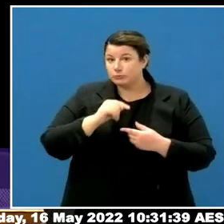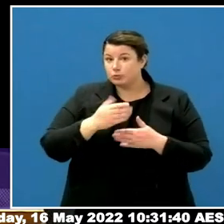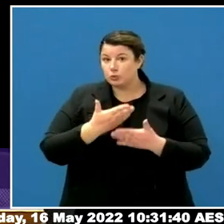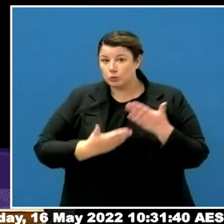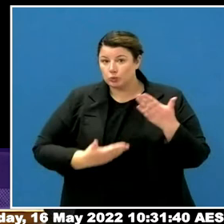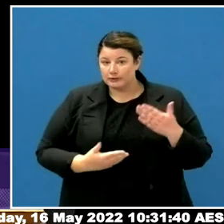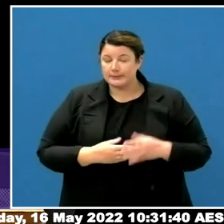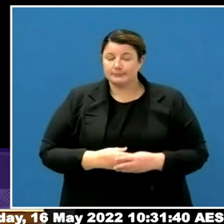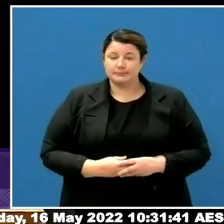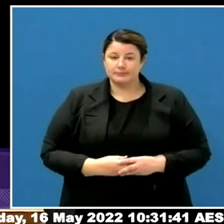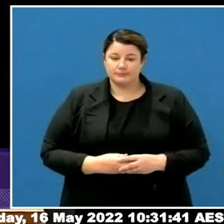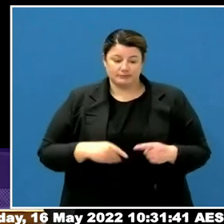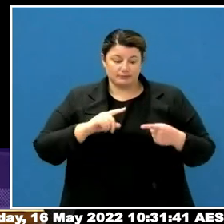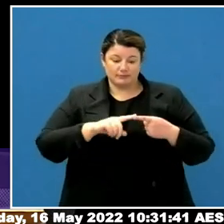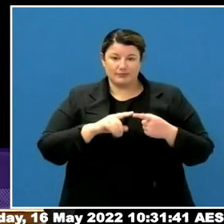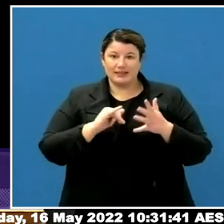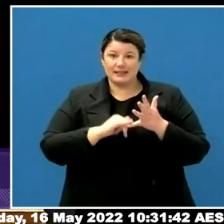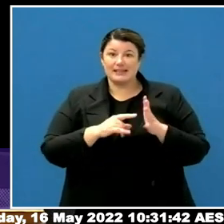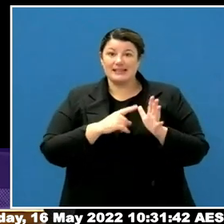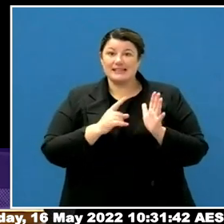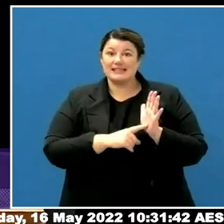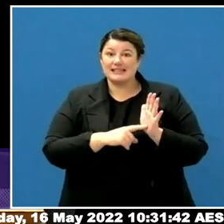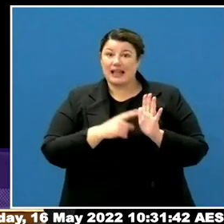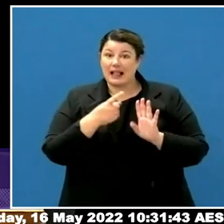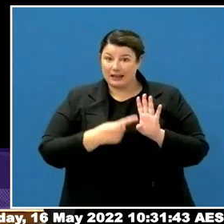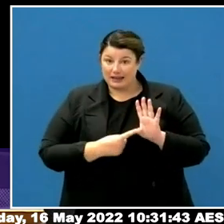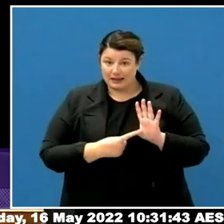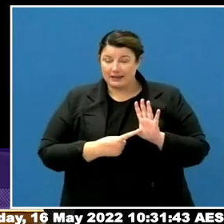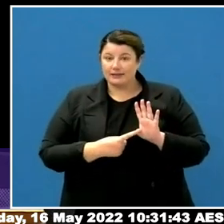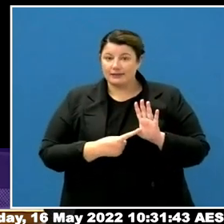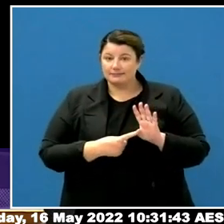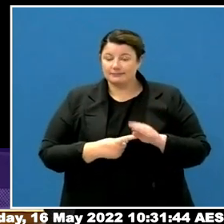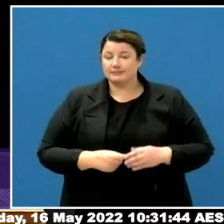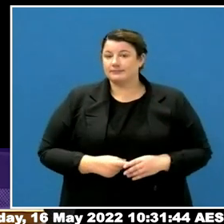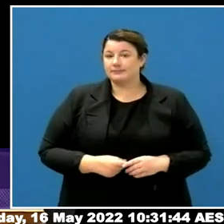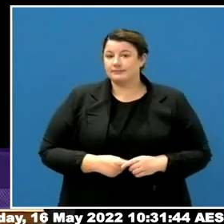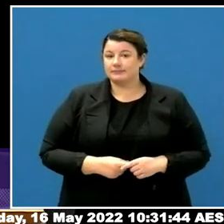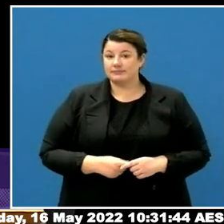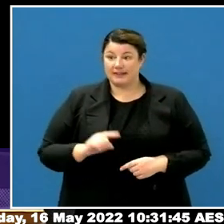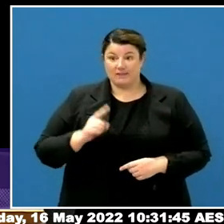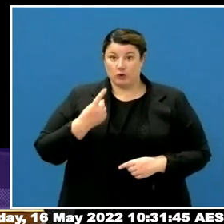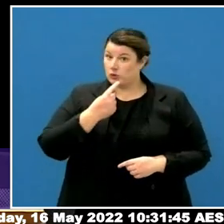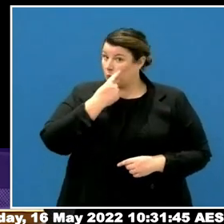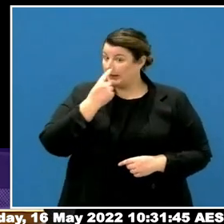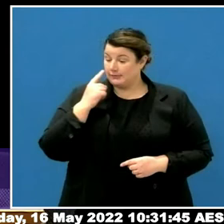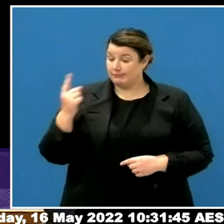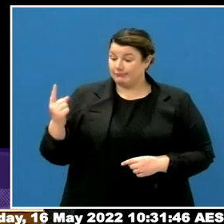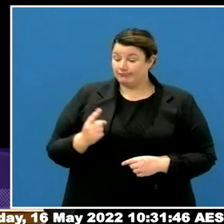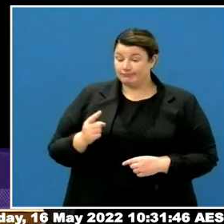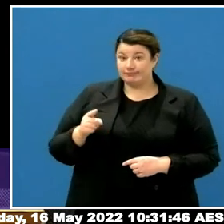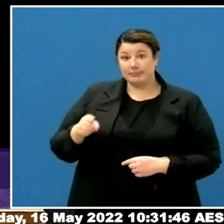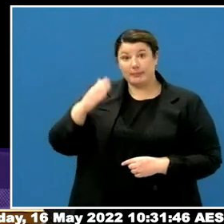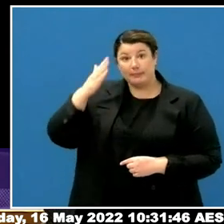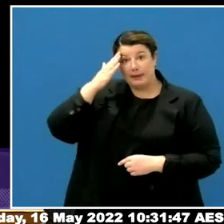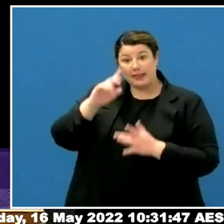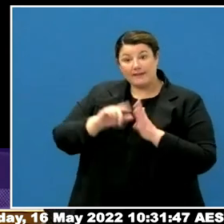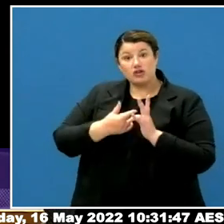with Sally. Our first witness is Sally. She is the mother of Jason. She's also his primary carer.